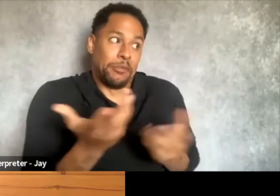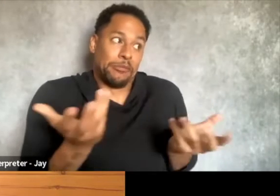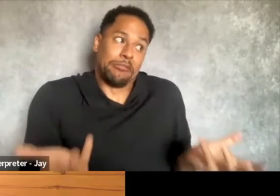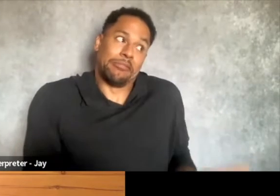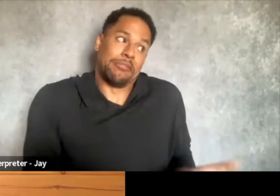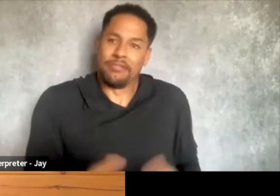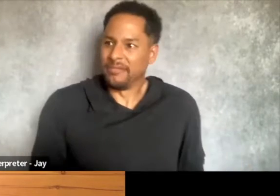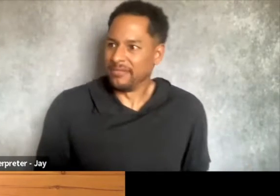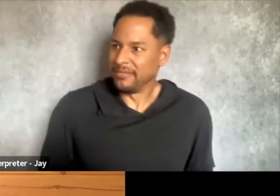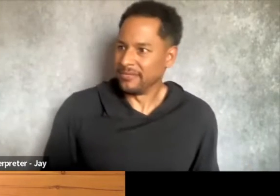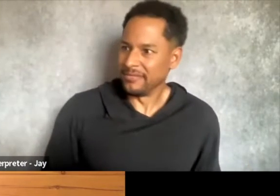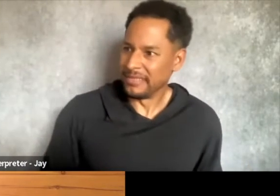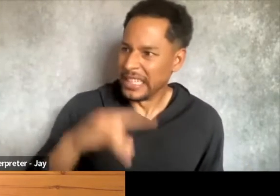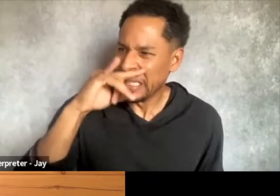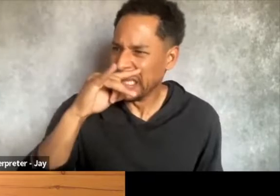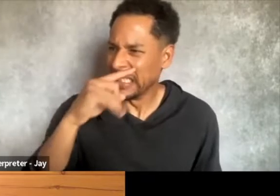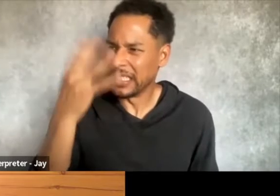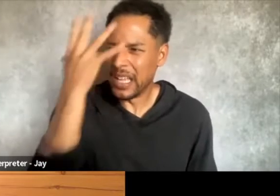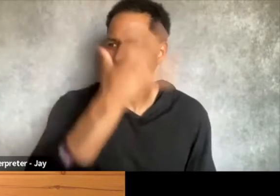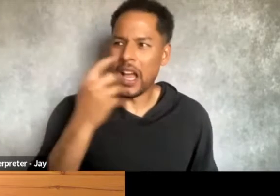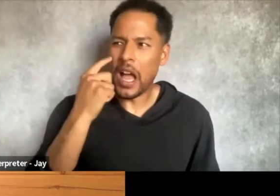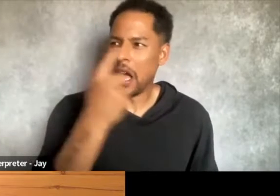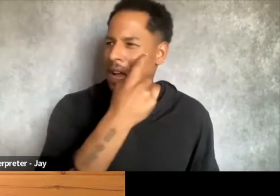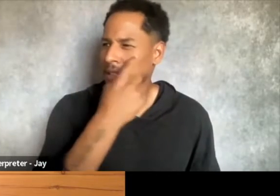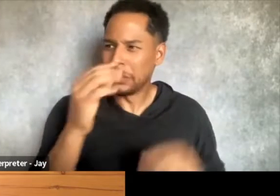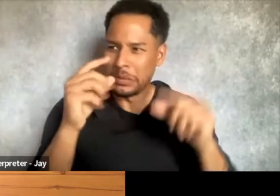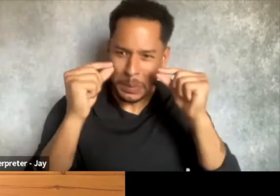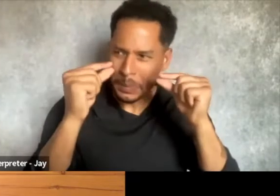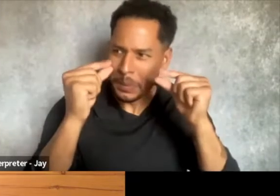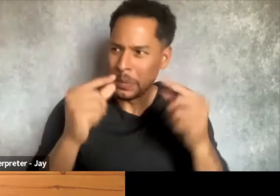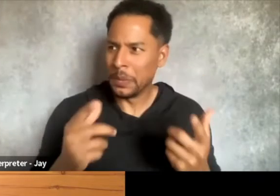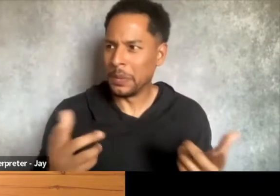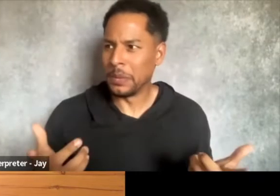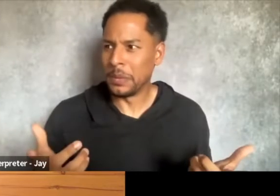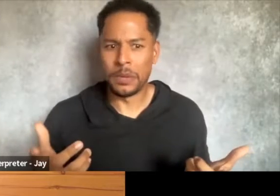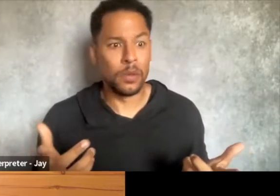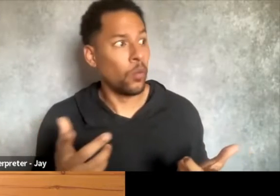Kids shouldn't have eyes like that, Kaufmann. Kids shouldn't have been shipped to camps, either,